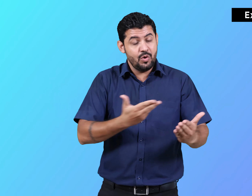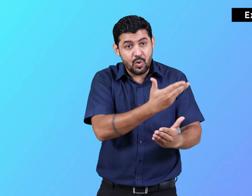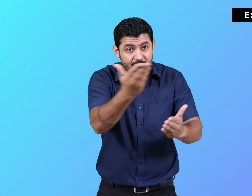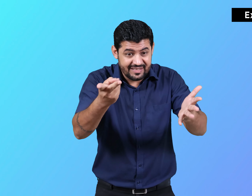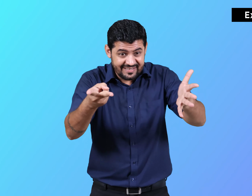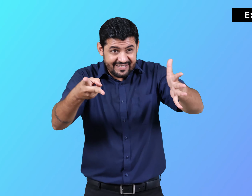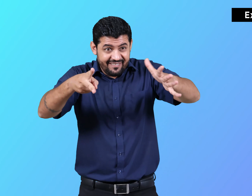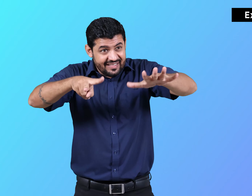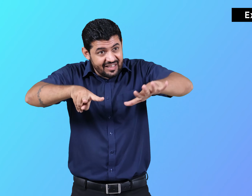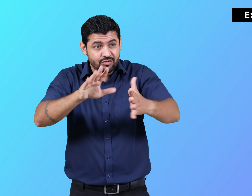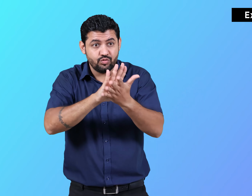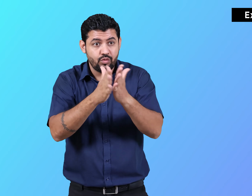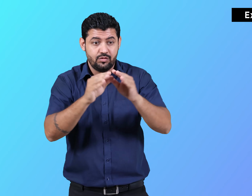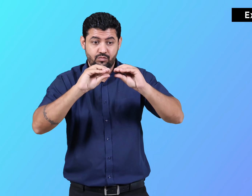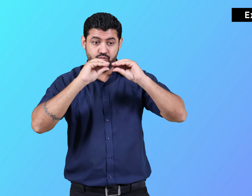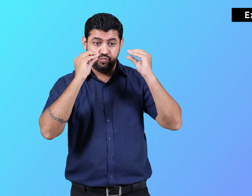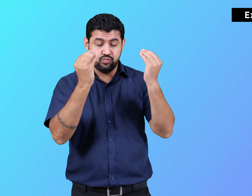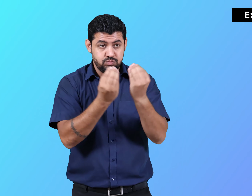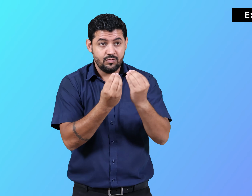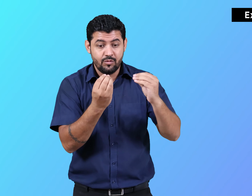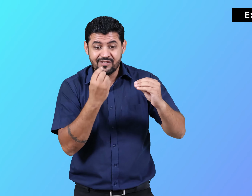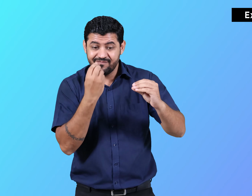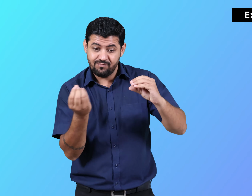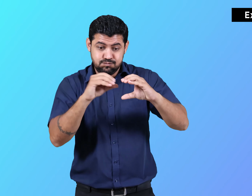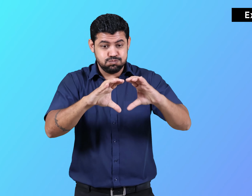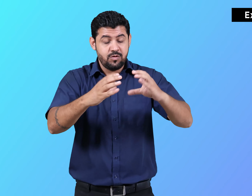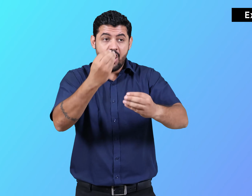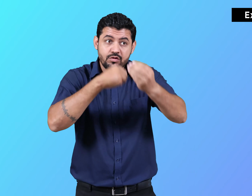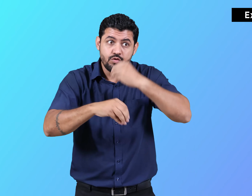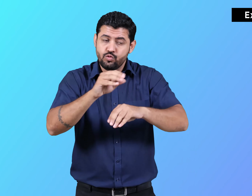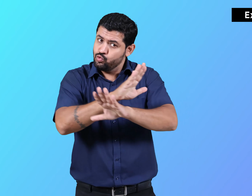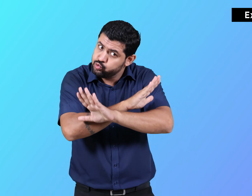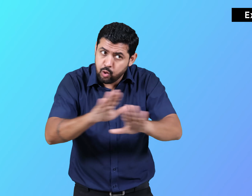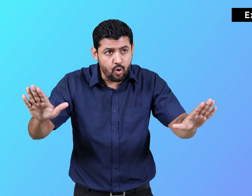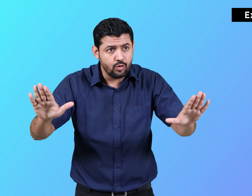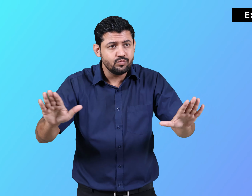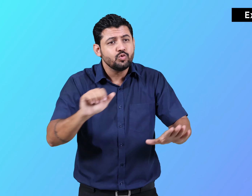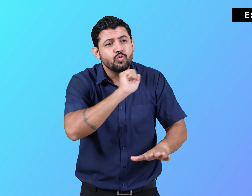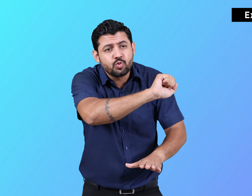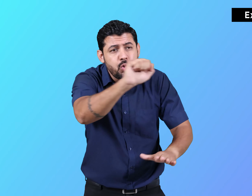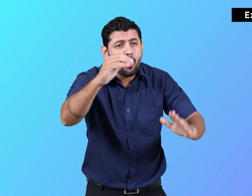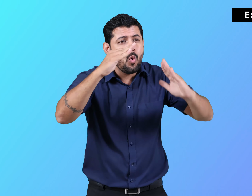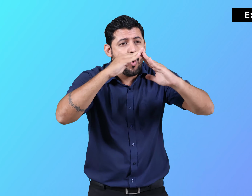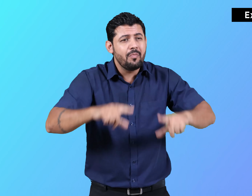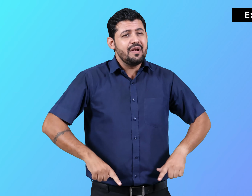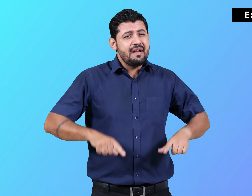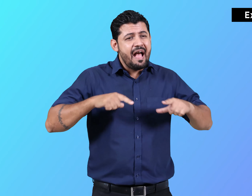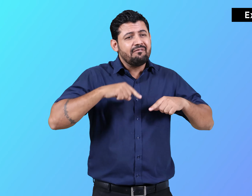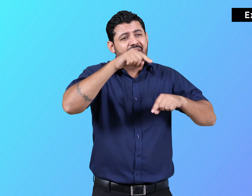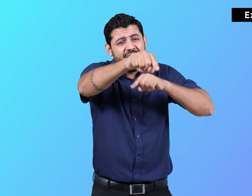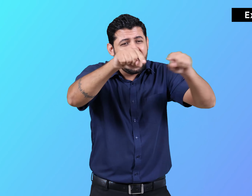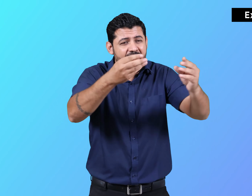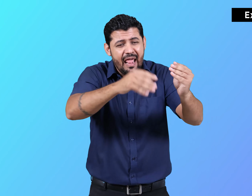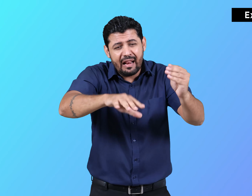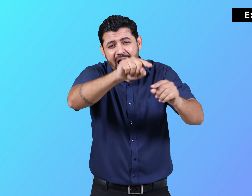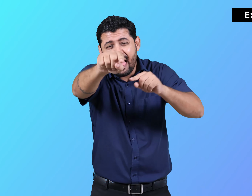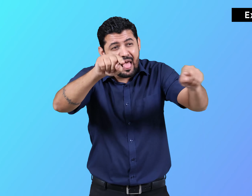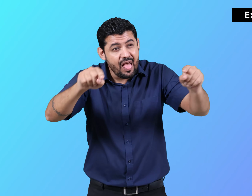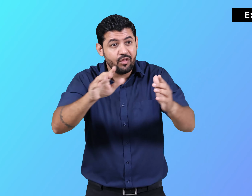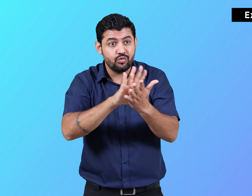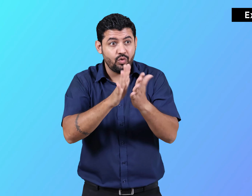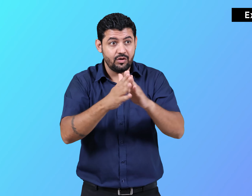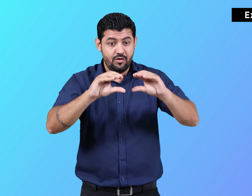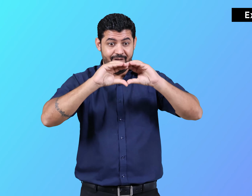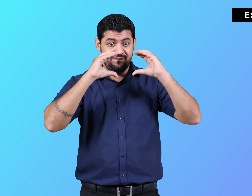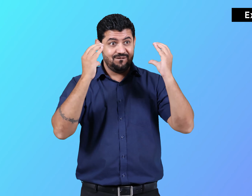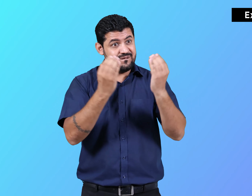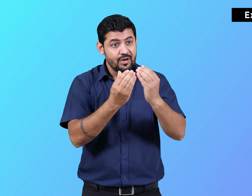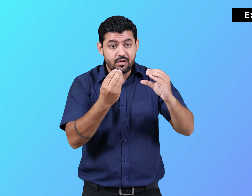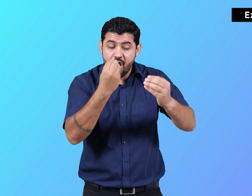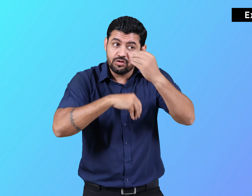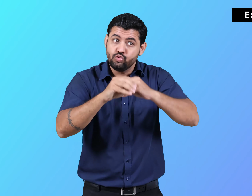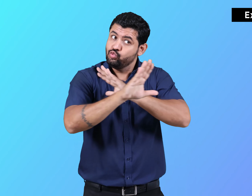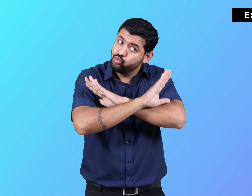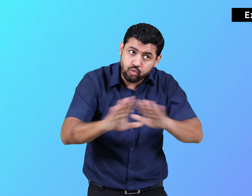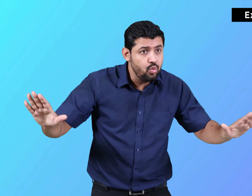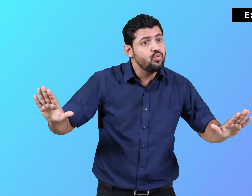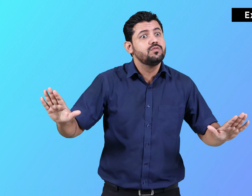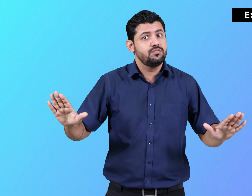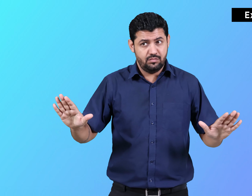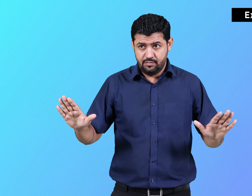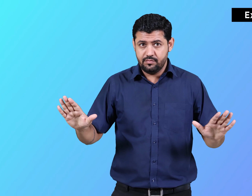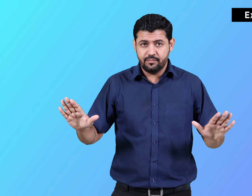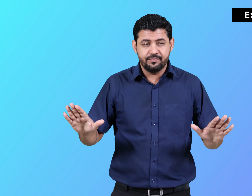So for seven days you must not eat any bread made with yeast. There must be no bread with yeast anywhere in your land.